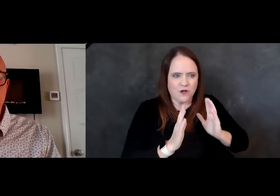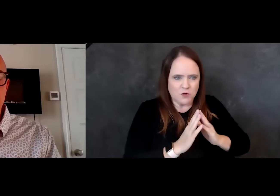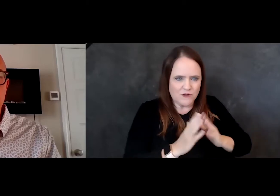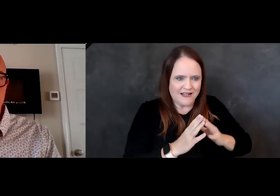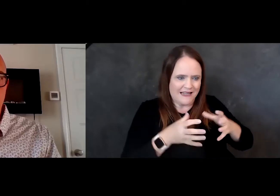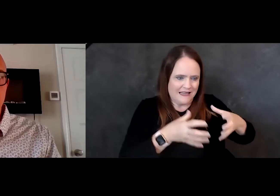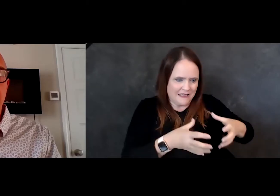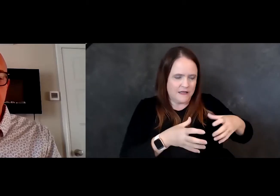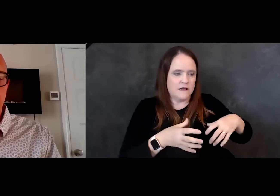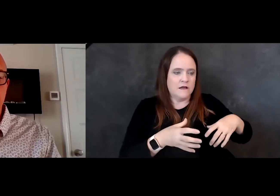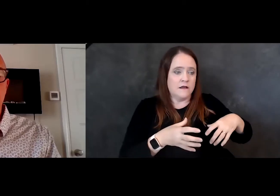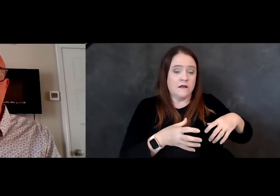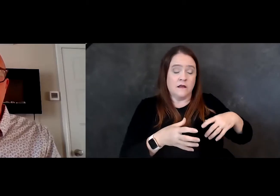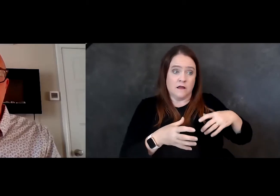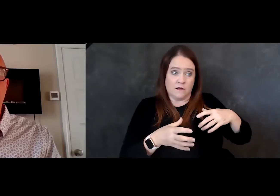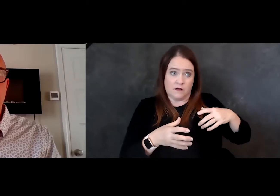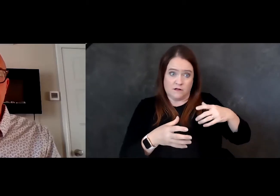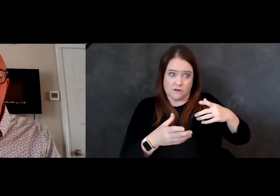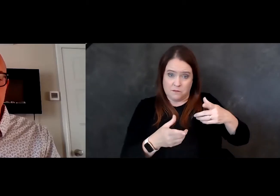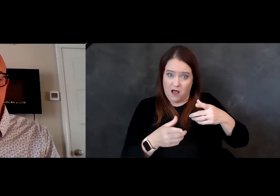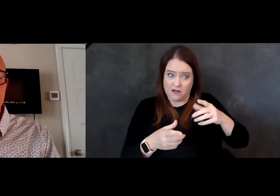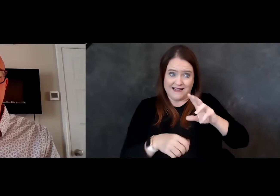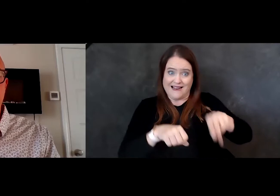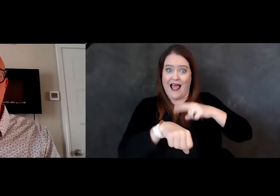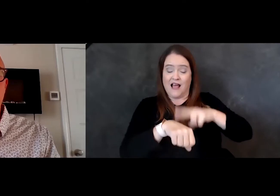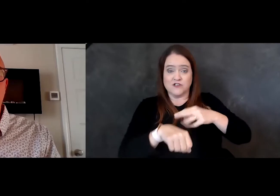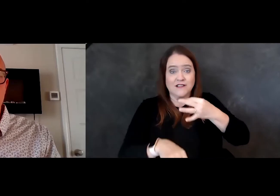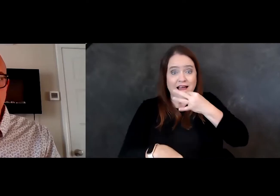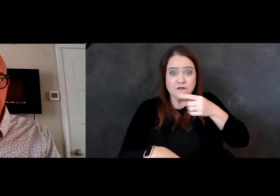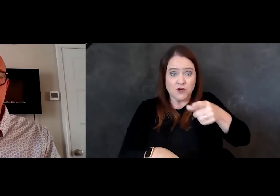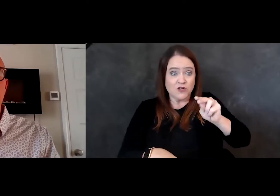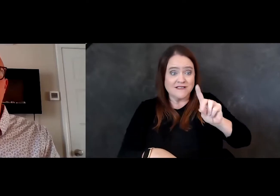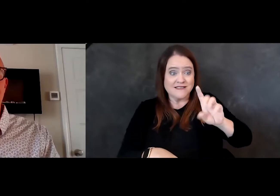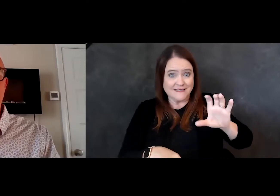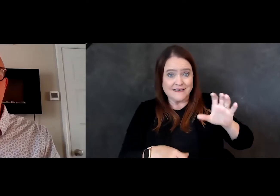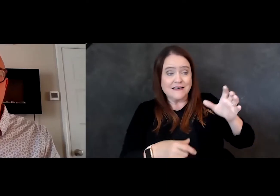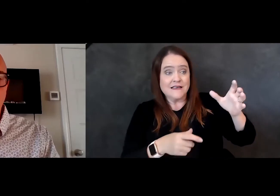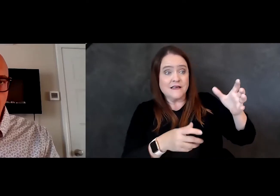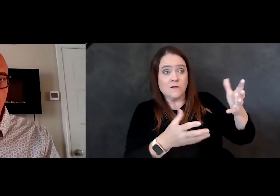to have national experts come in and provide us with a chance to have objective and thorough